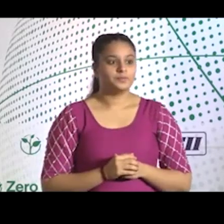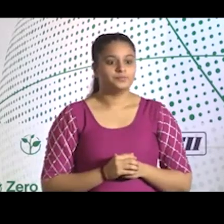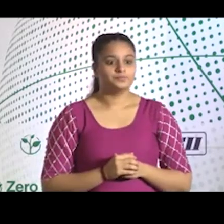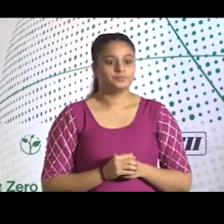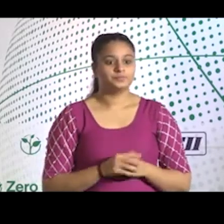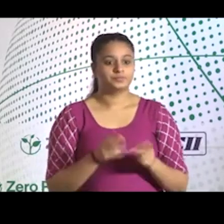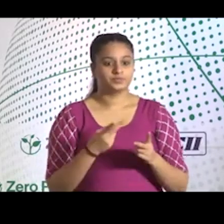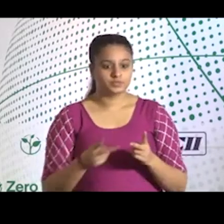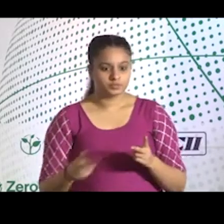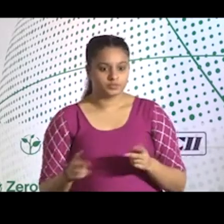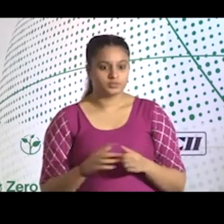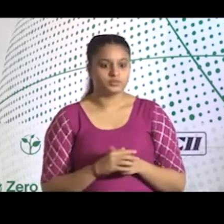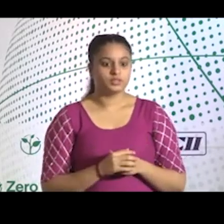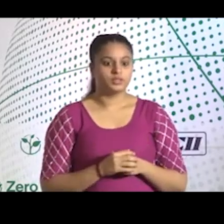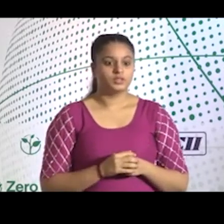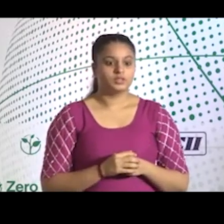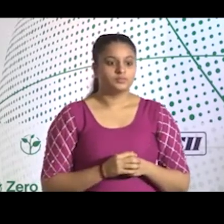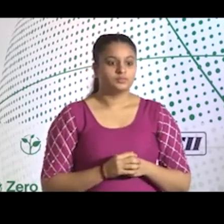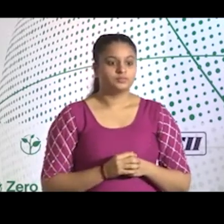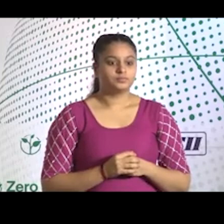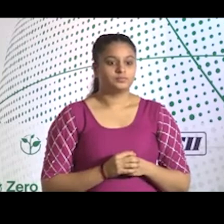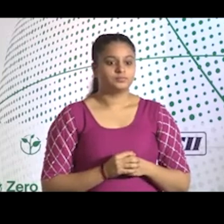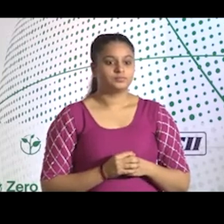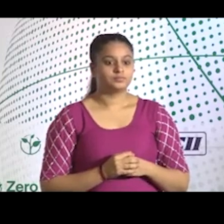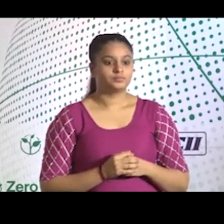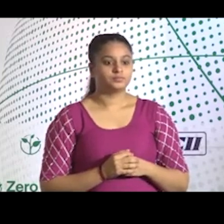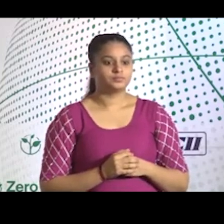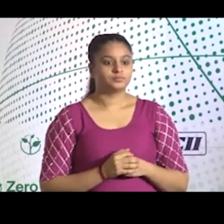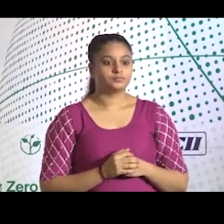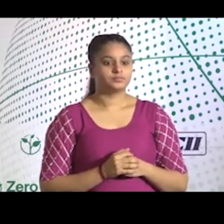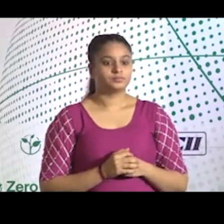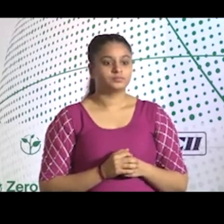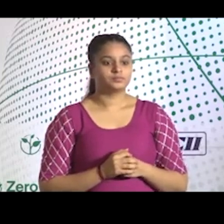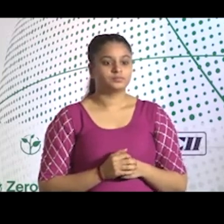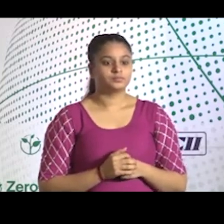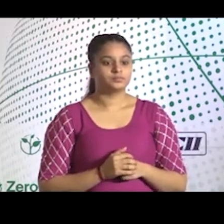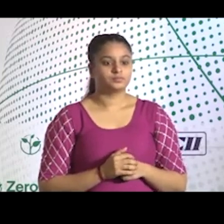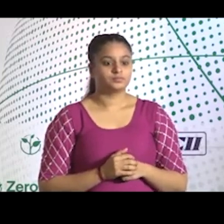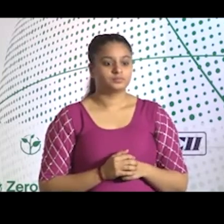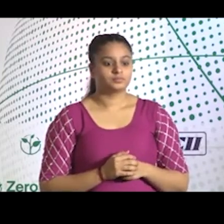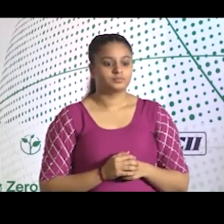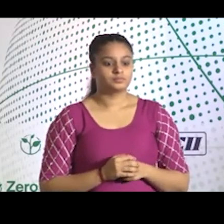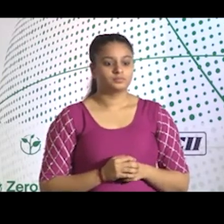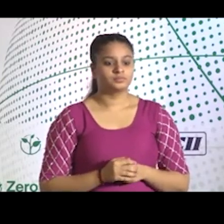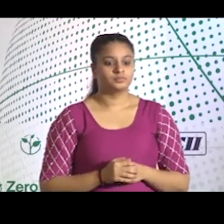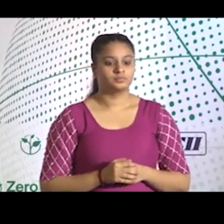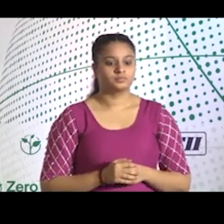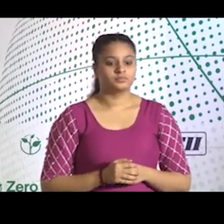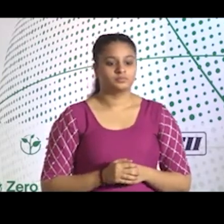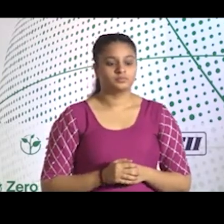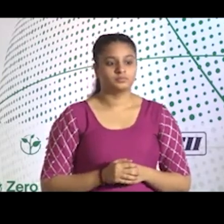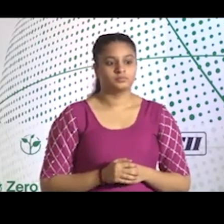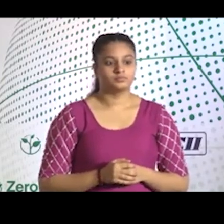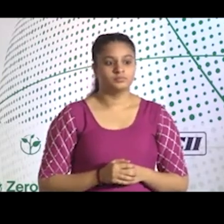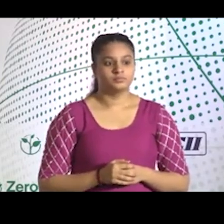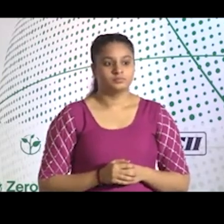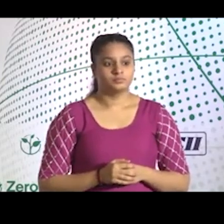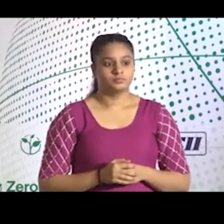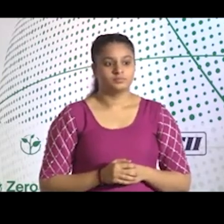so sensitized to the cause of disability. So what would you.